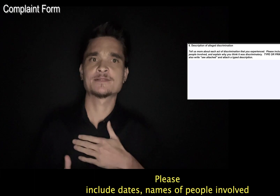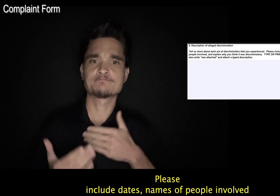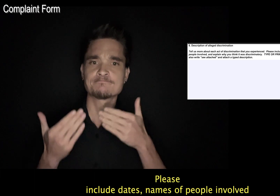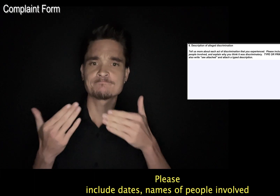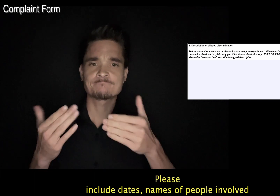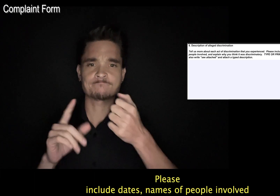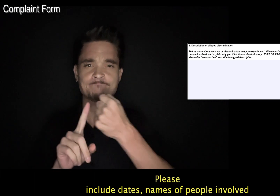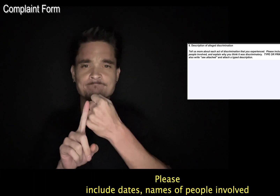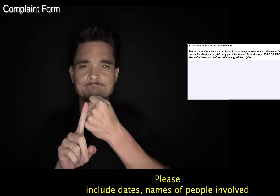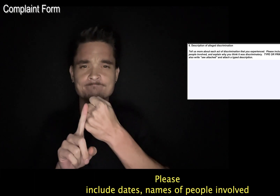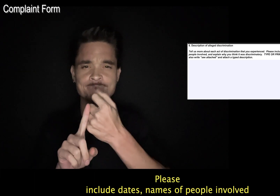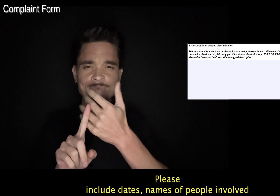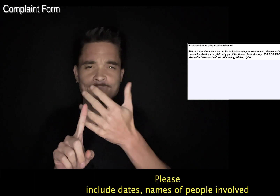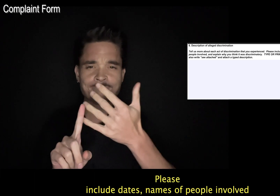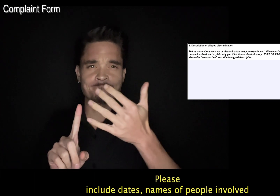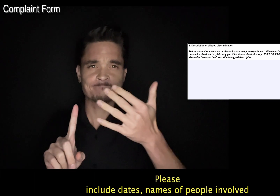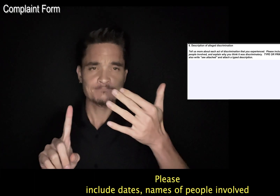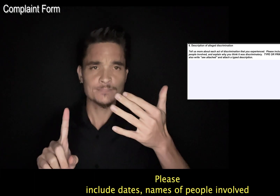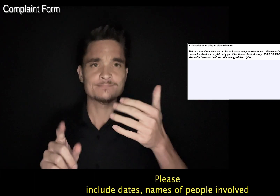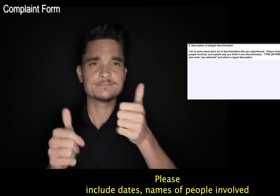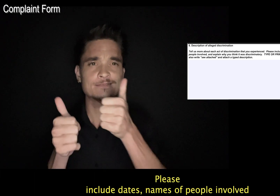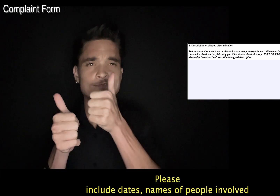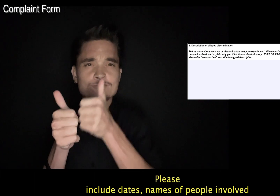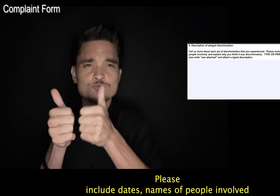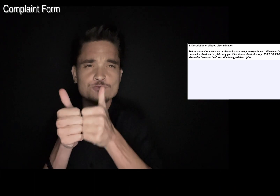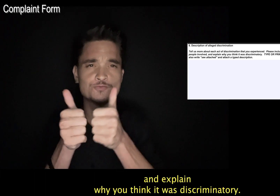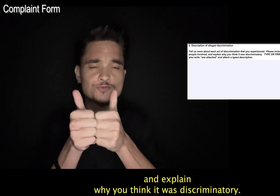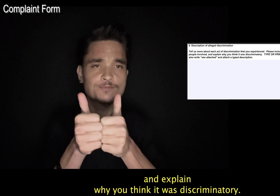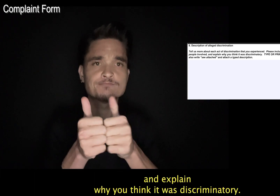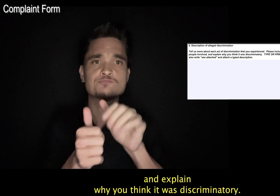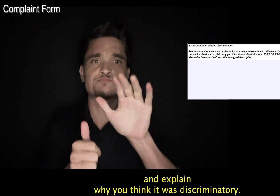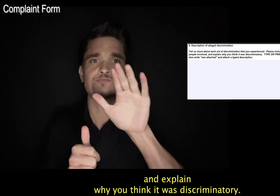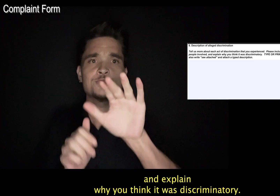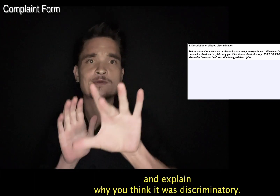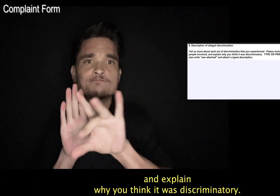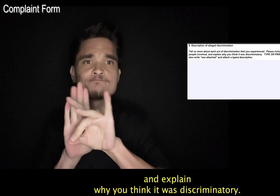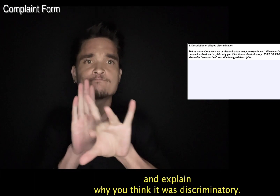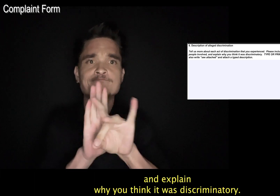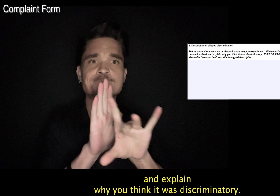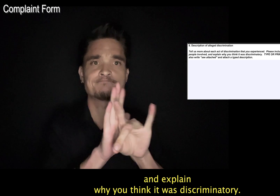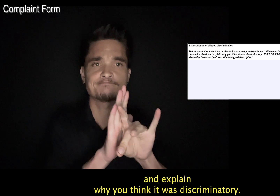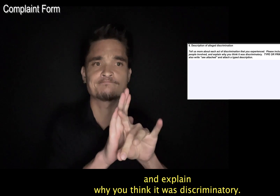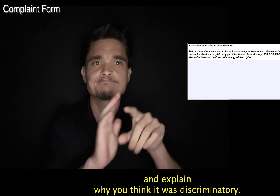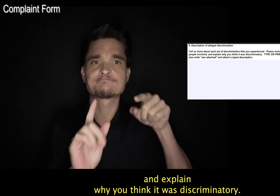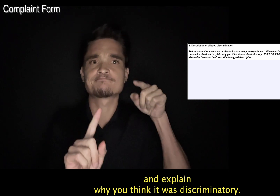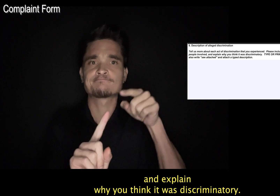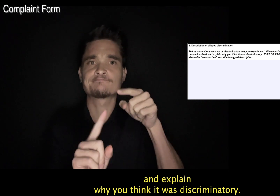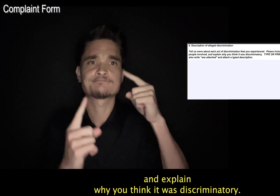Please include dates, names of people involved and explain why you think it was discriminatory.